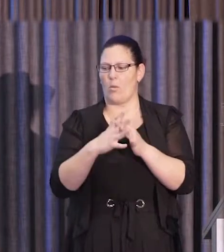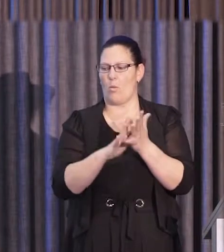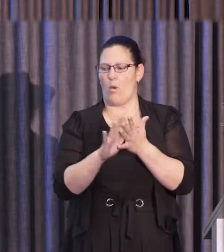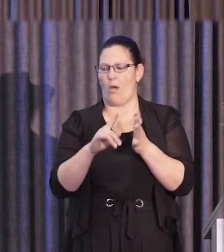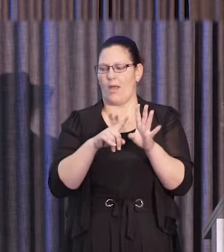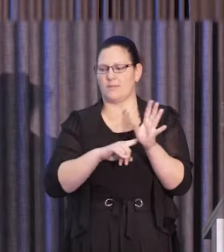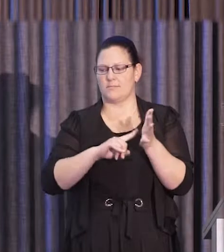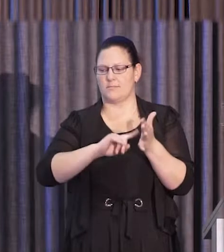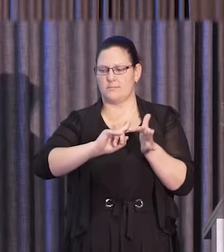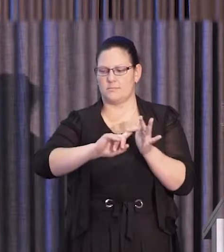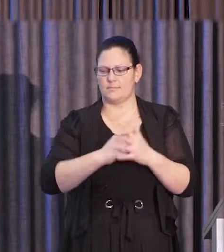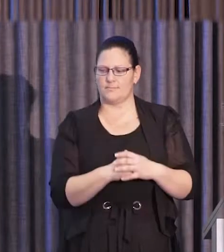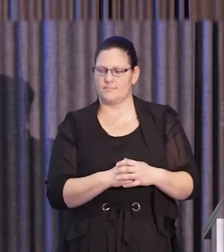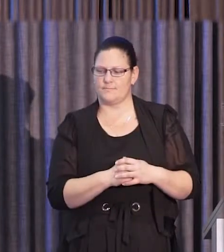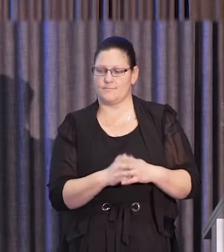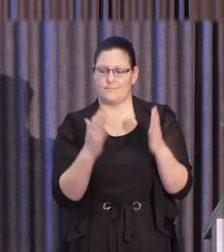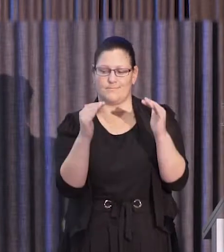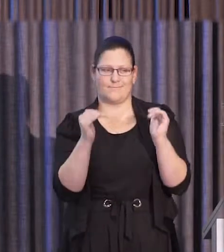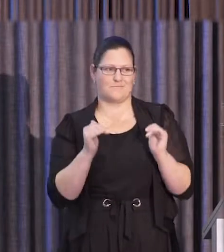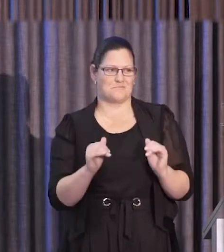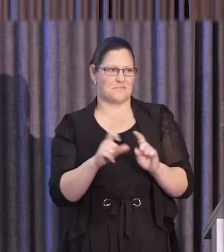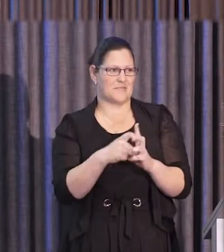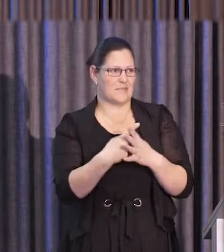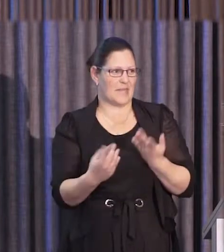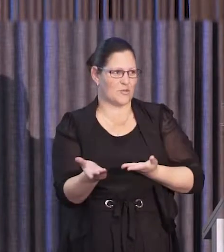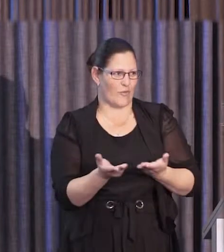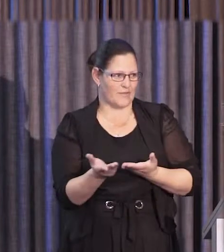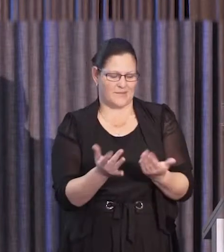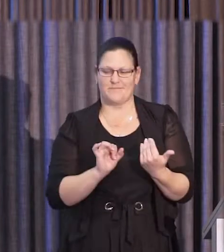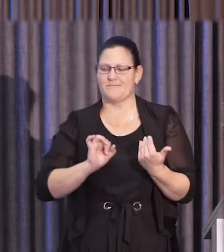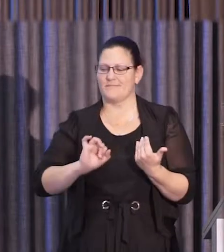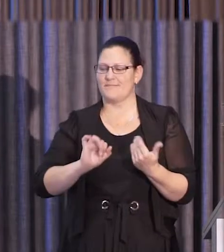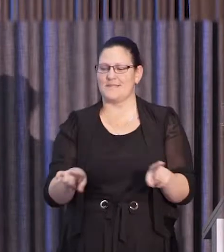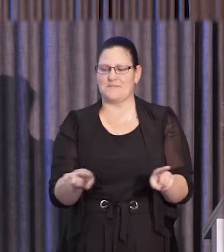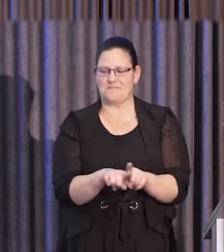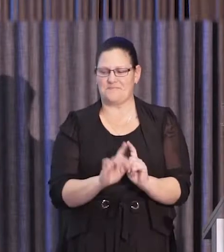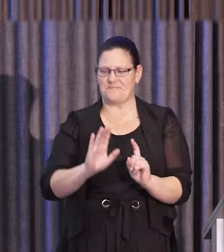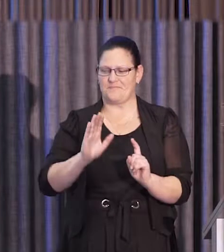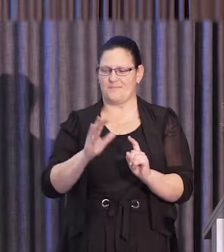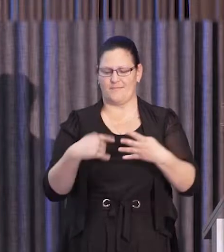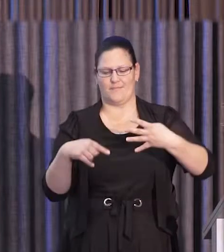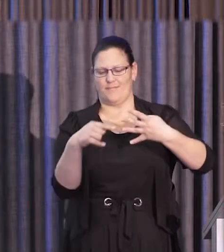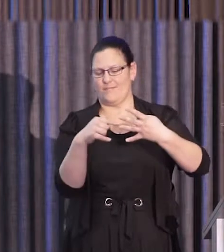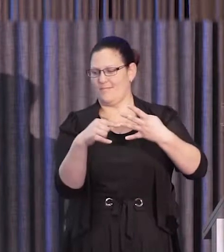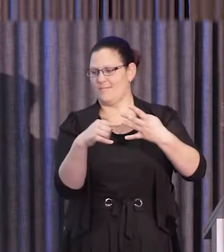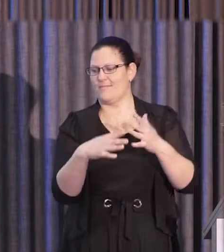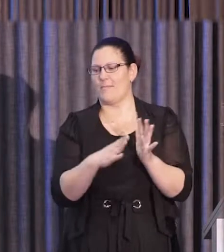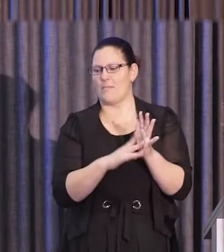Marion-Hailes MacDonald appears twice because she is also still the assistant director general of Disability Services, and that's because there's a recognition that